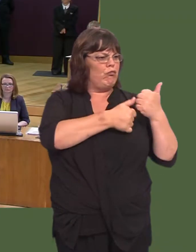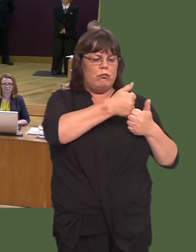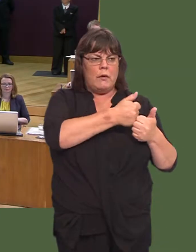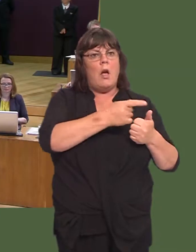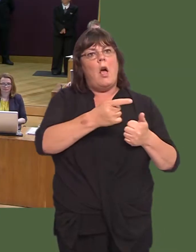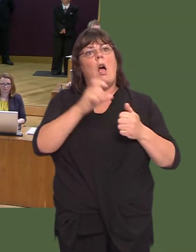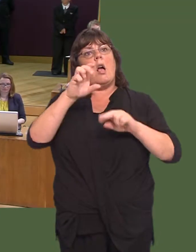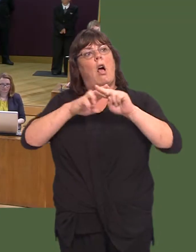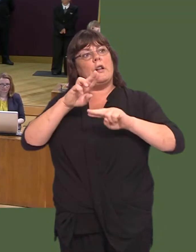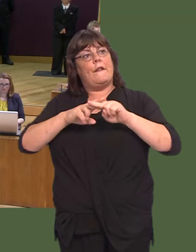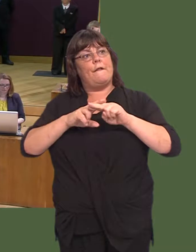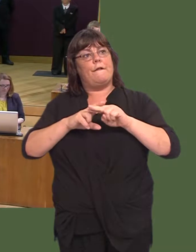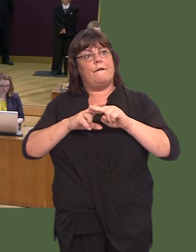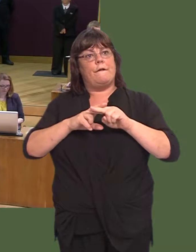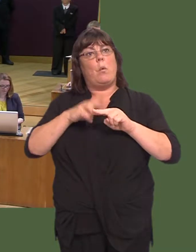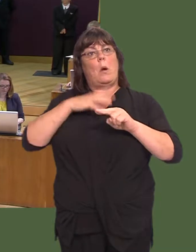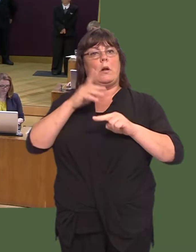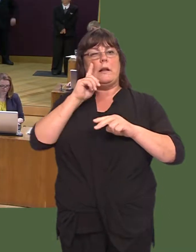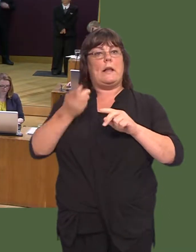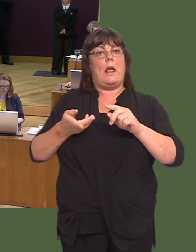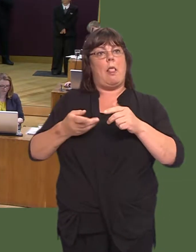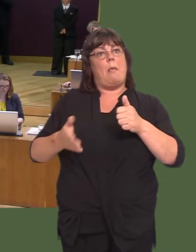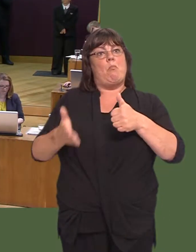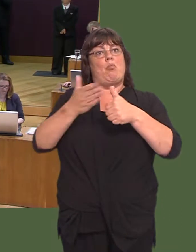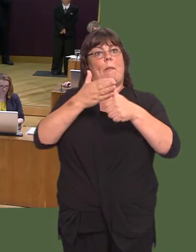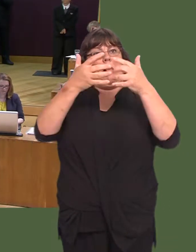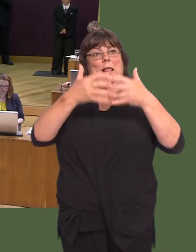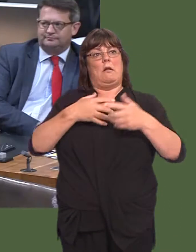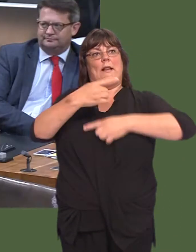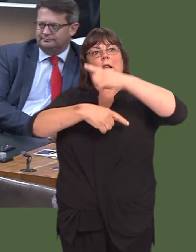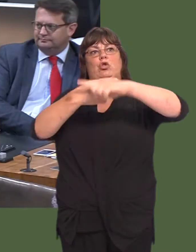Cardiff City, which was mentioned, we want to see back in the Premier League next year.